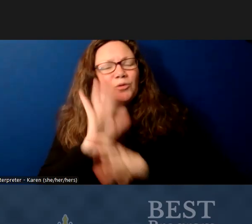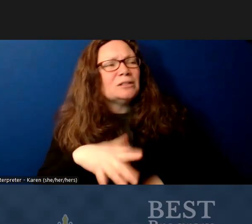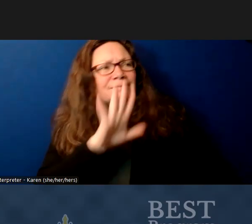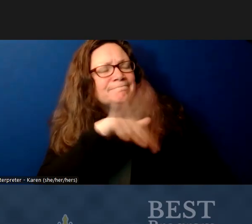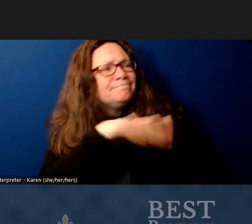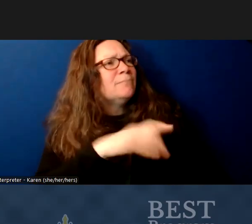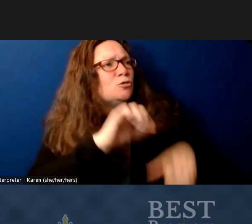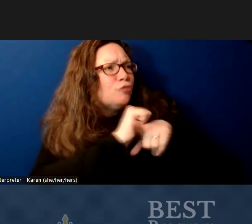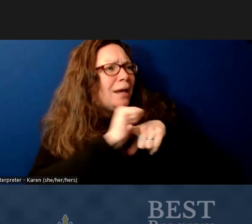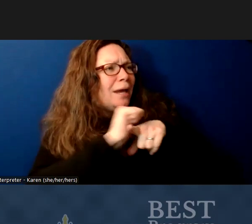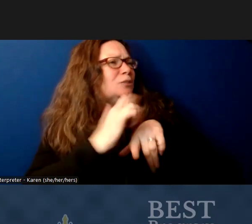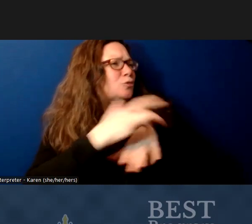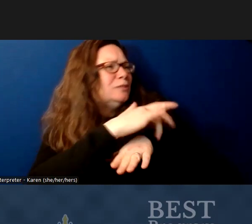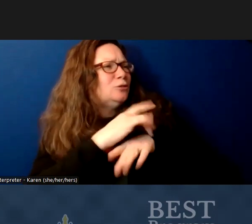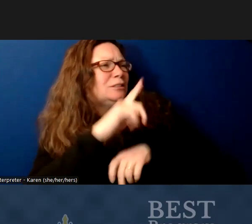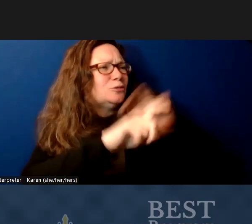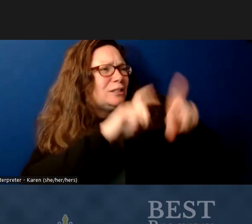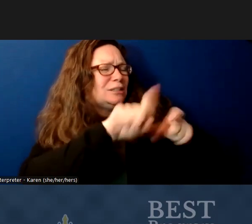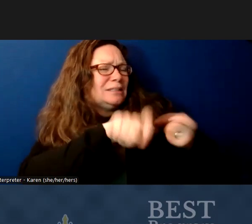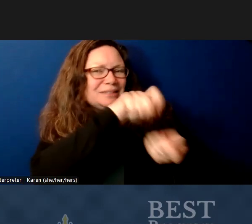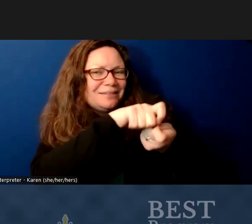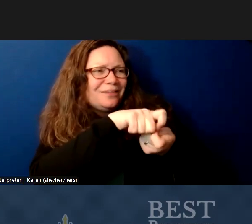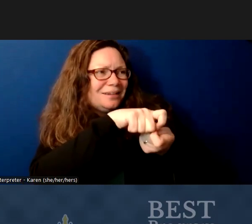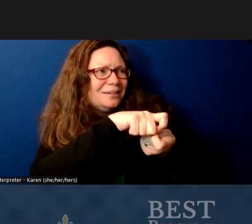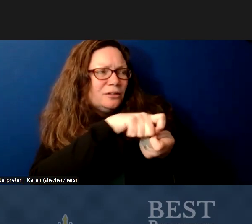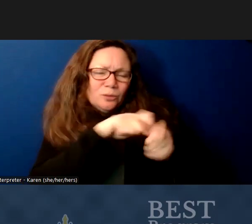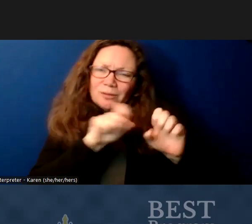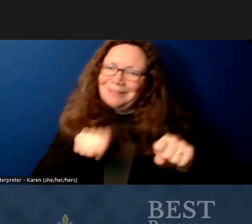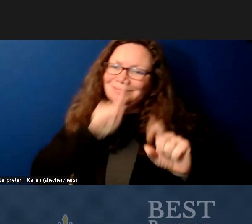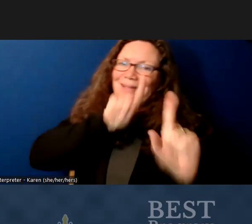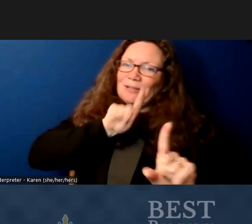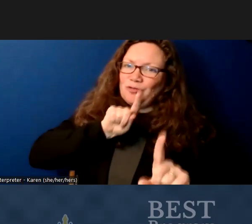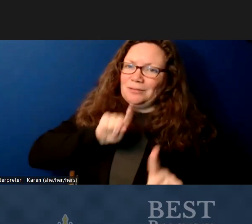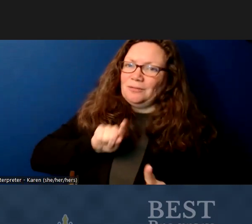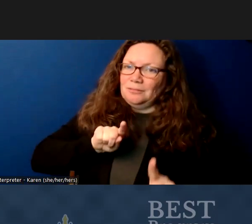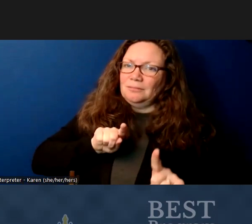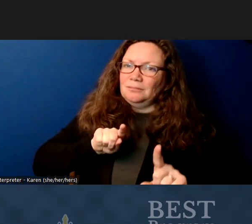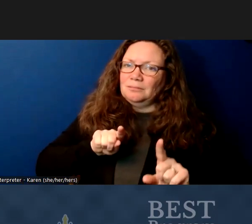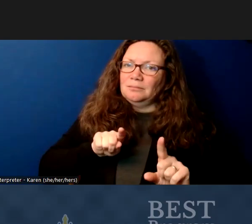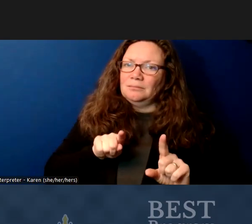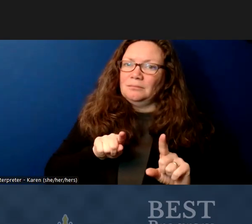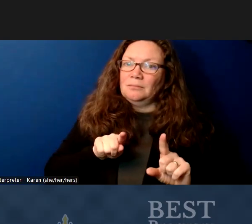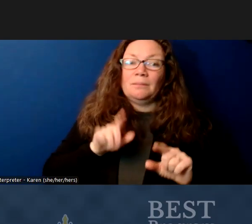or have questions about the support that we will have before go live during, go live and post, go live.